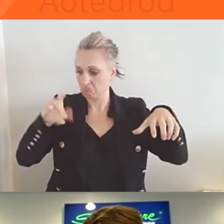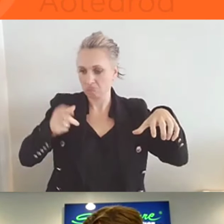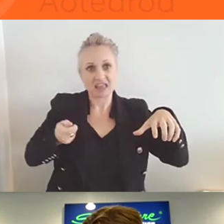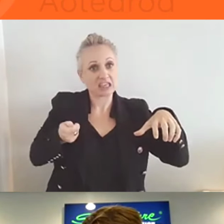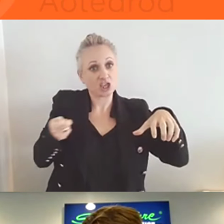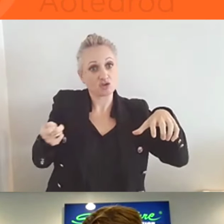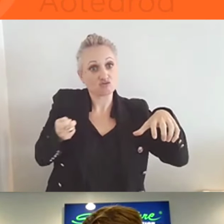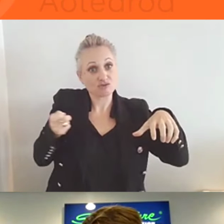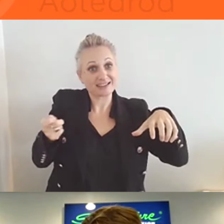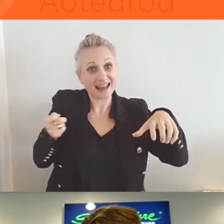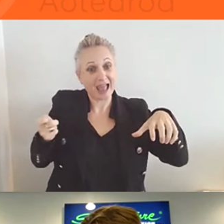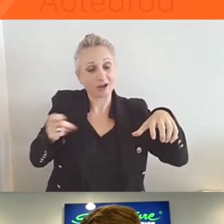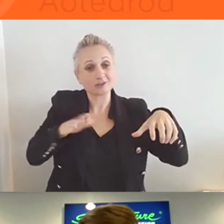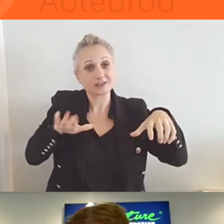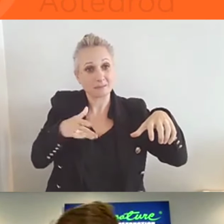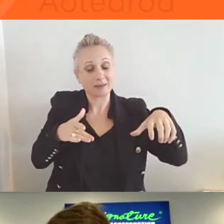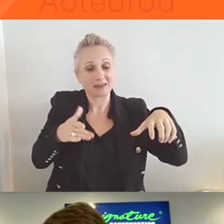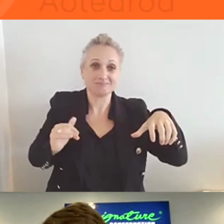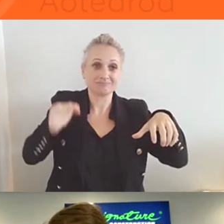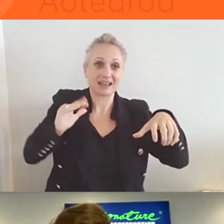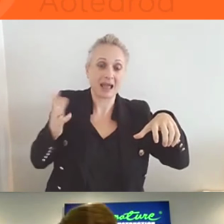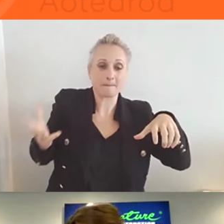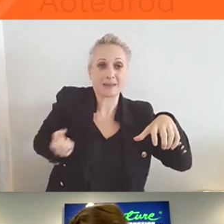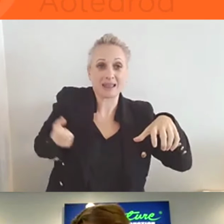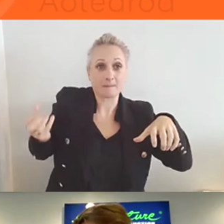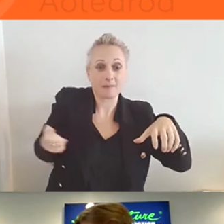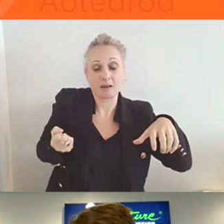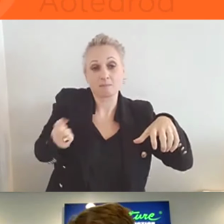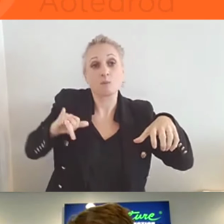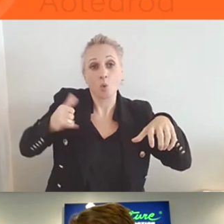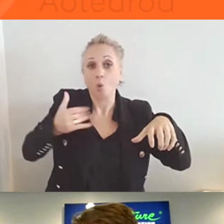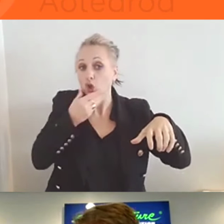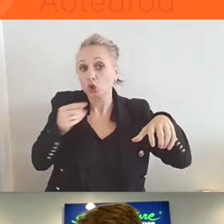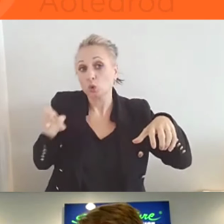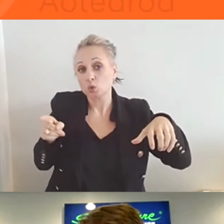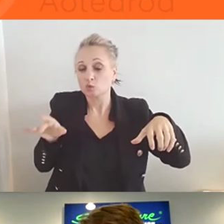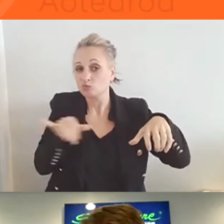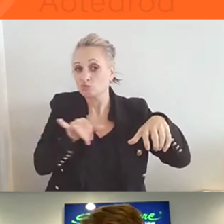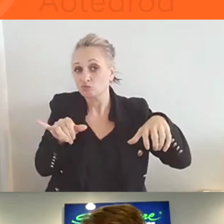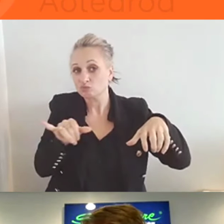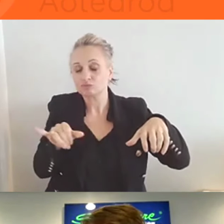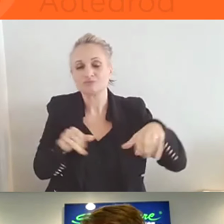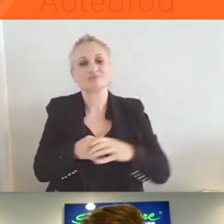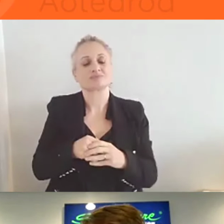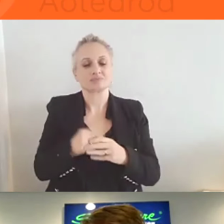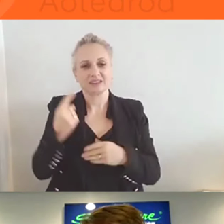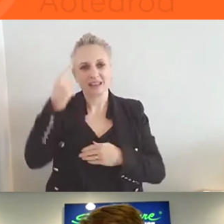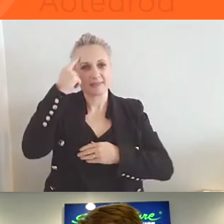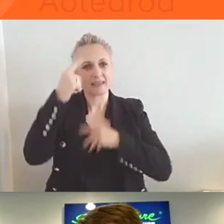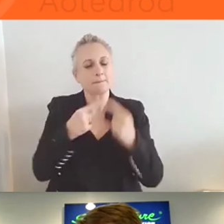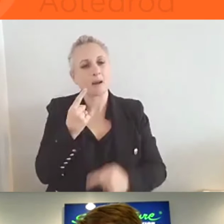but it also just spreads out those one bedroom flats through the community